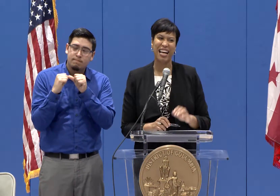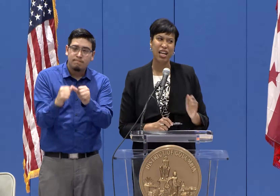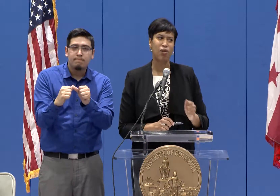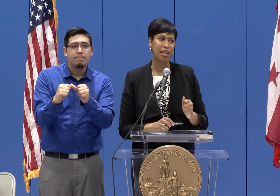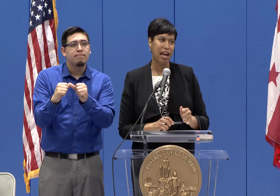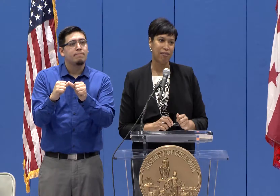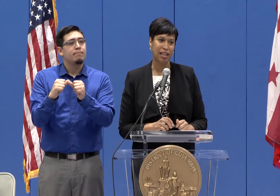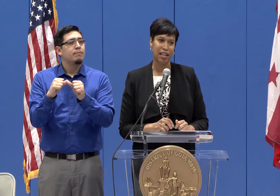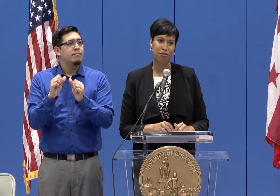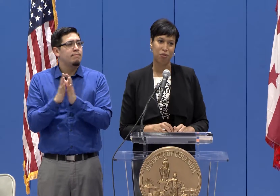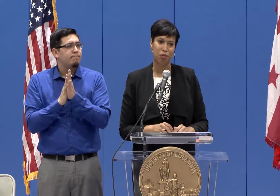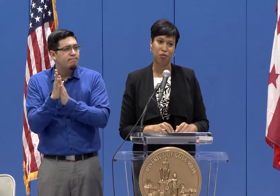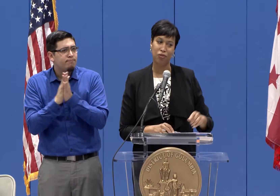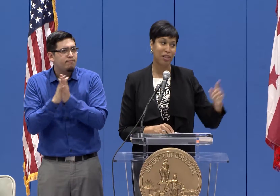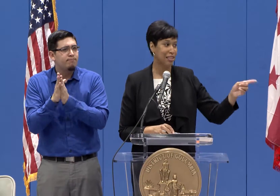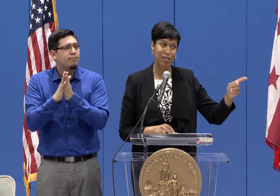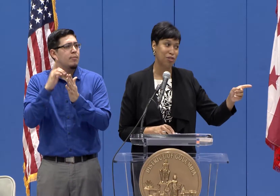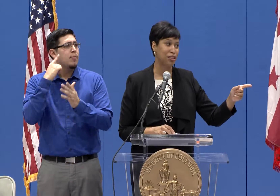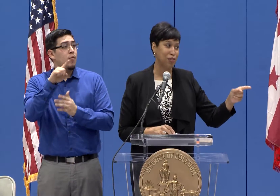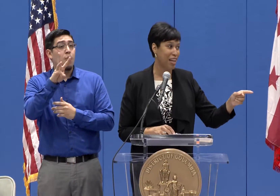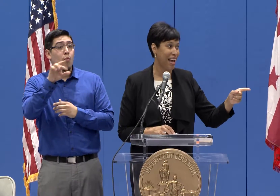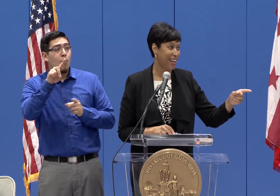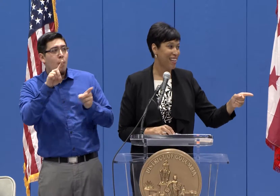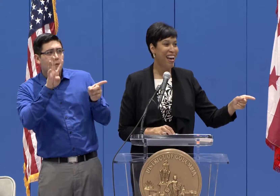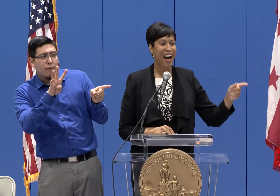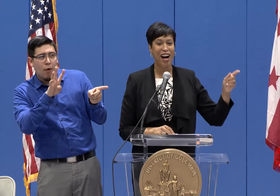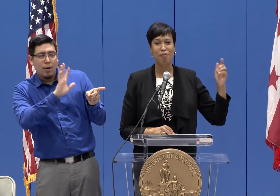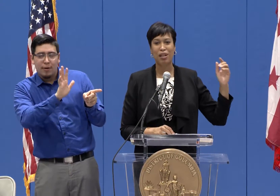AND NOT ONLY ADVOCATING FOR WARD 4 BECAUSE HE IS GOING TO DO THAT